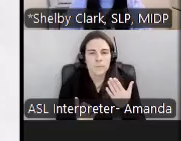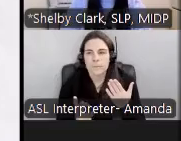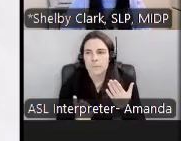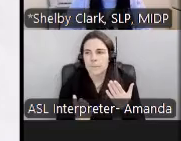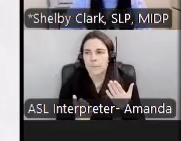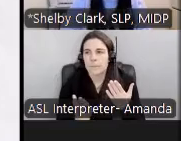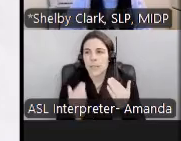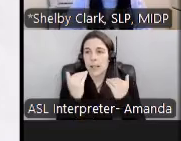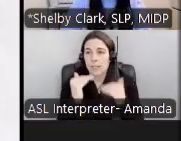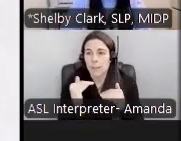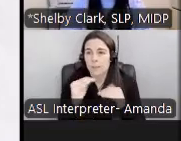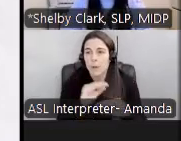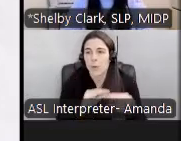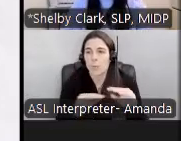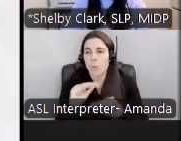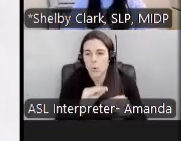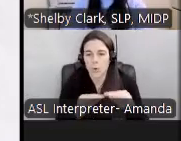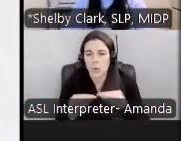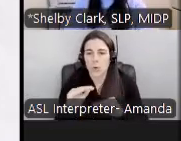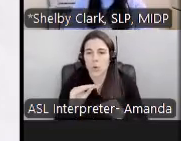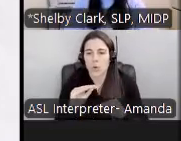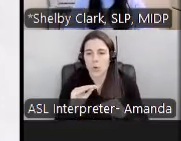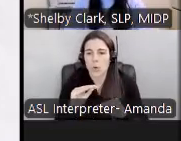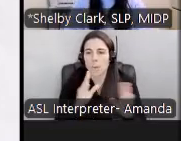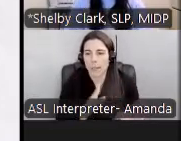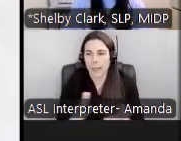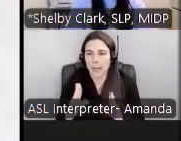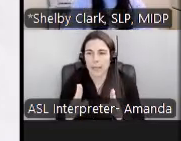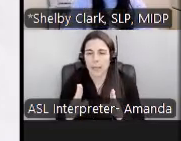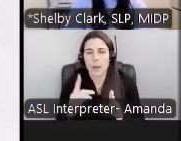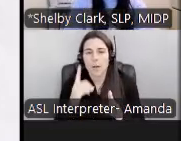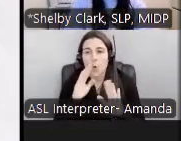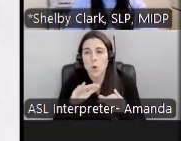limited motor planning for children using sign language,